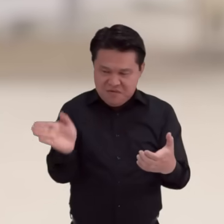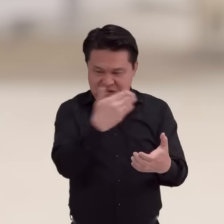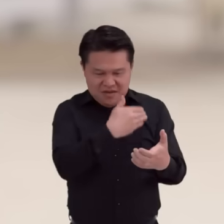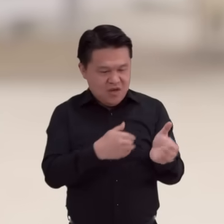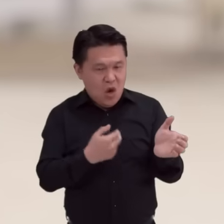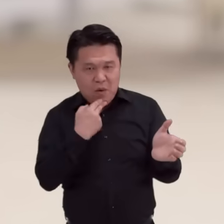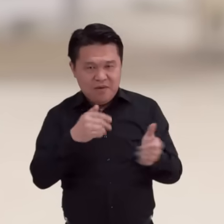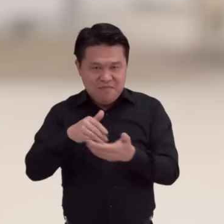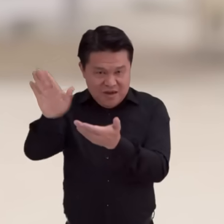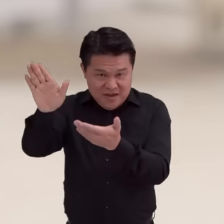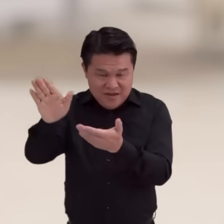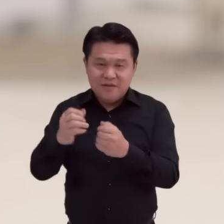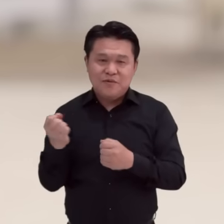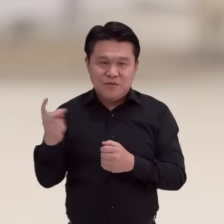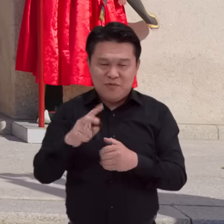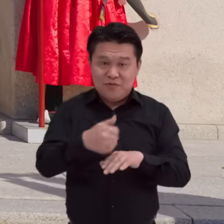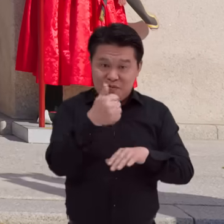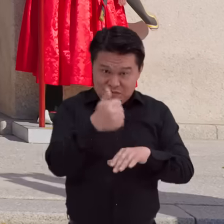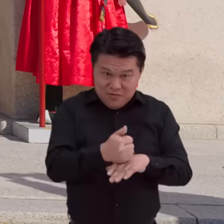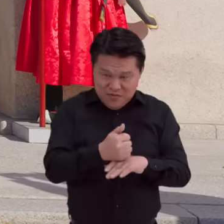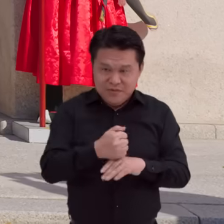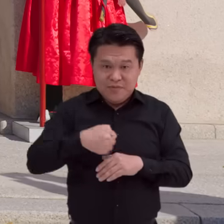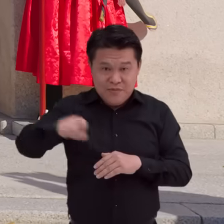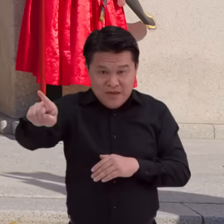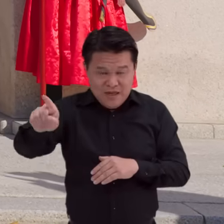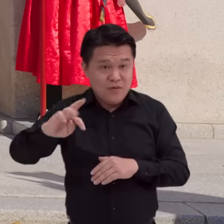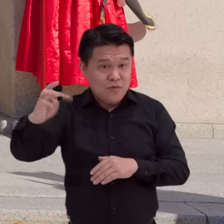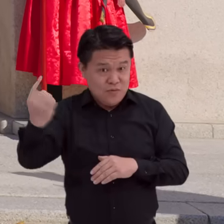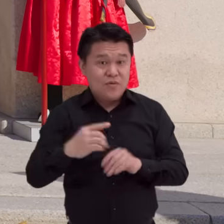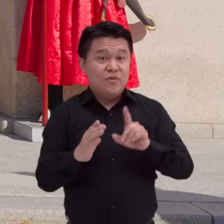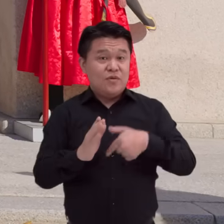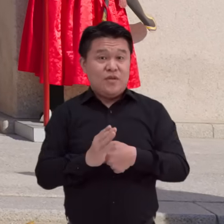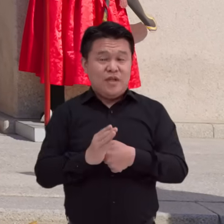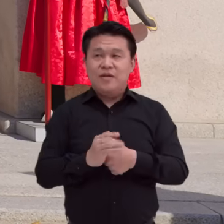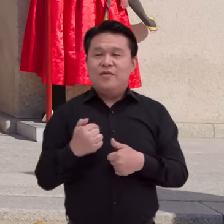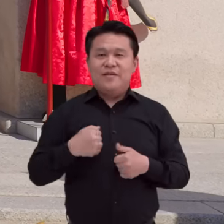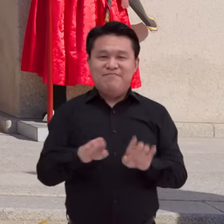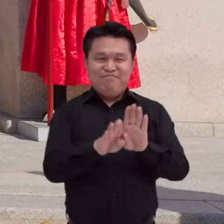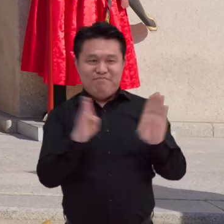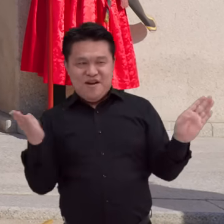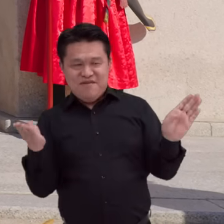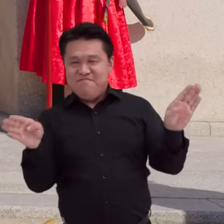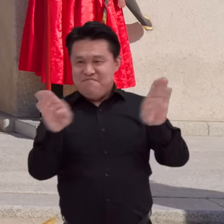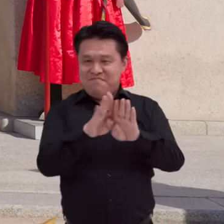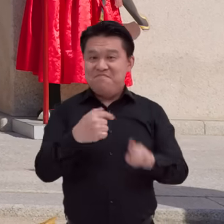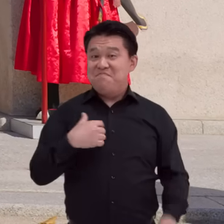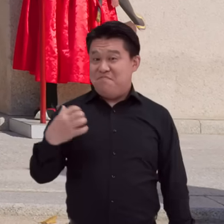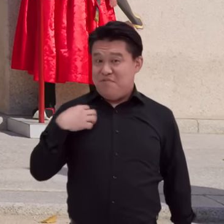When the king left or came back to the place, the royal guards opened and closed the palace gates.